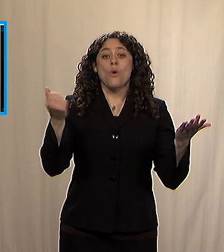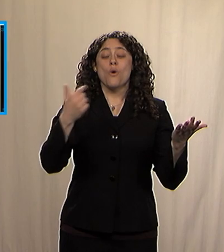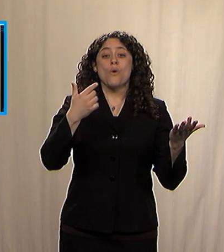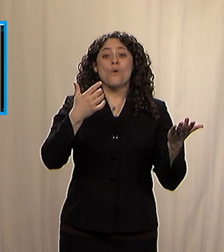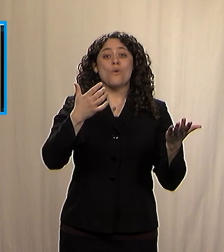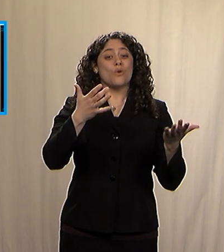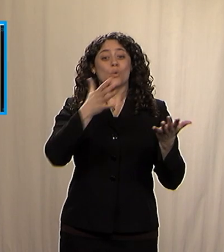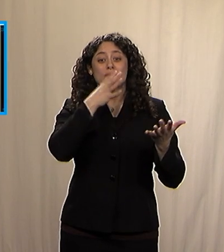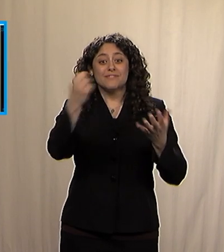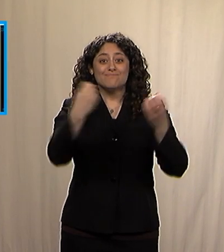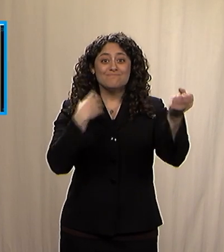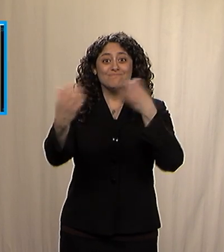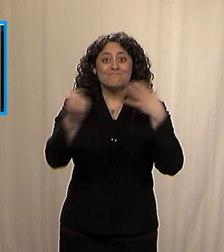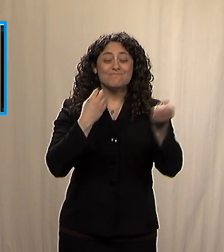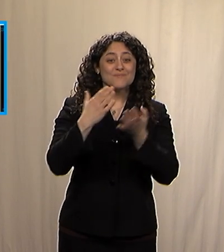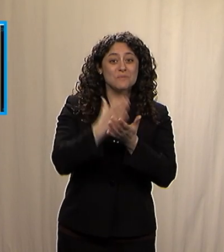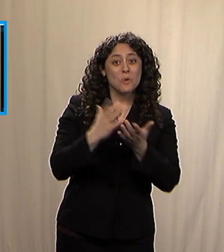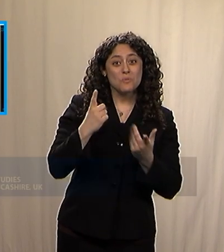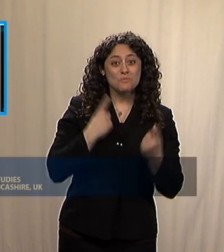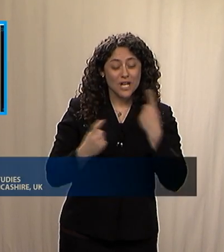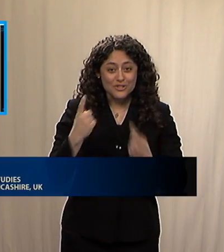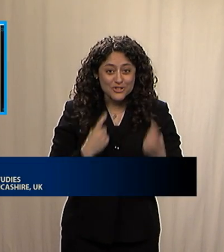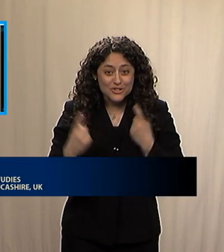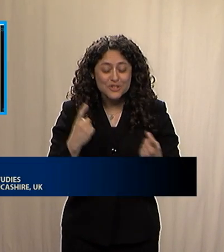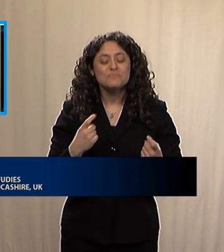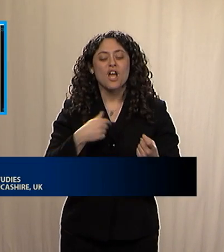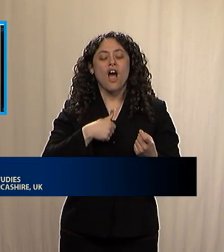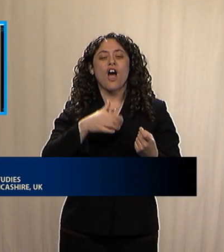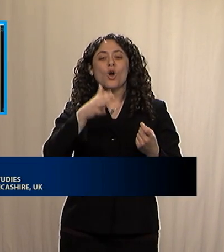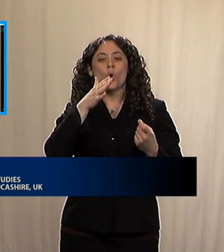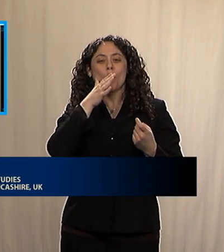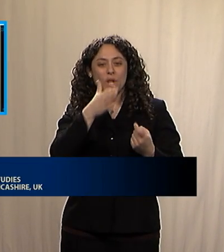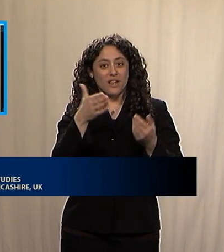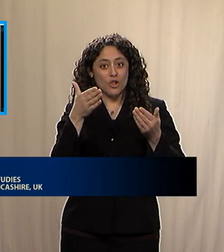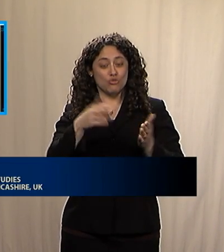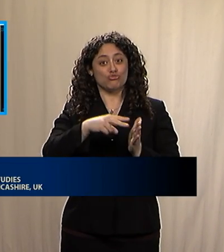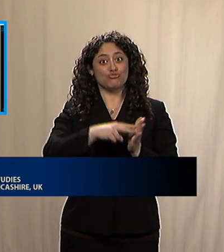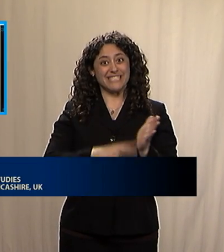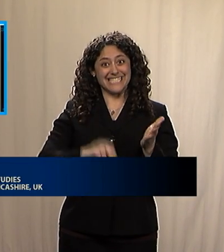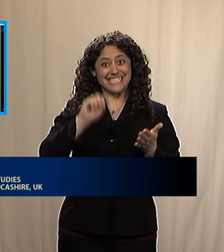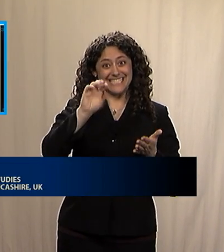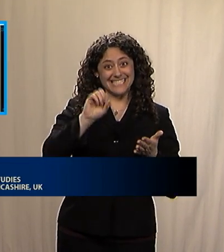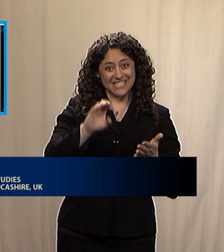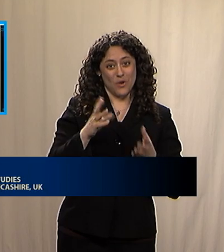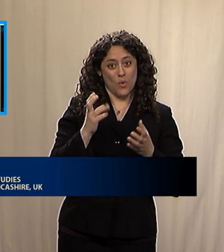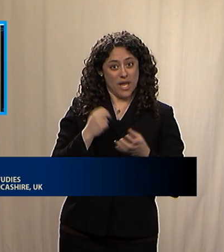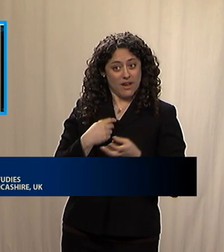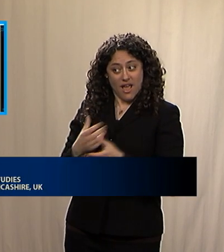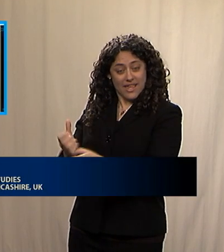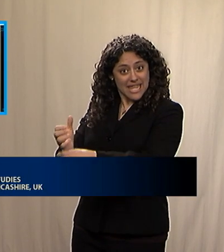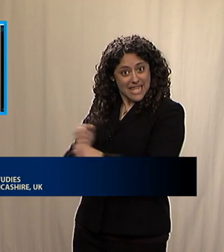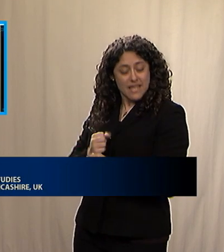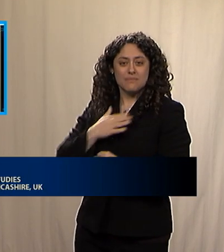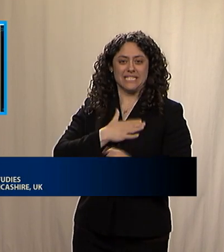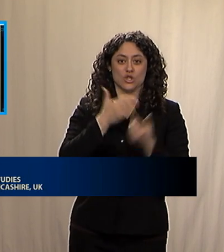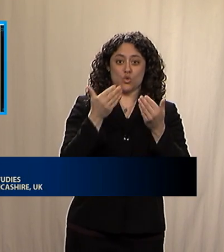So I'll be reading them off as I get them. Please feel free to type them into the Q and A area